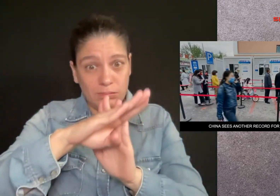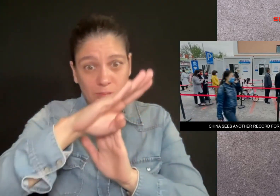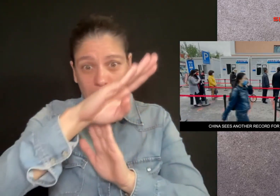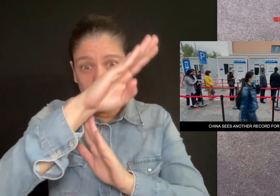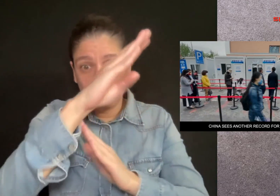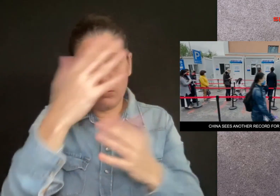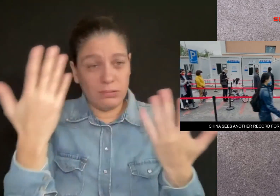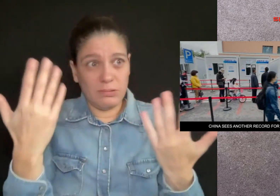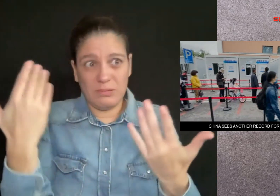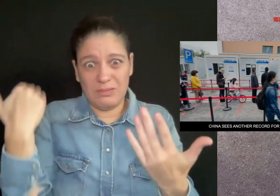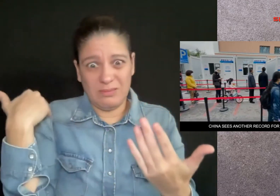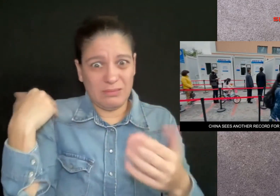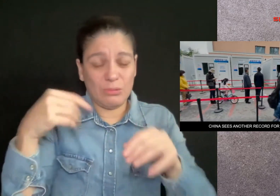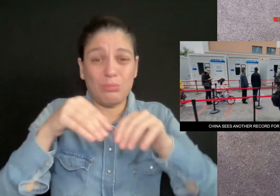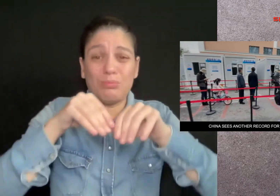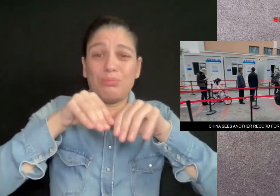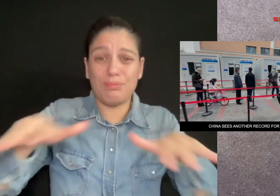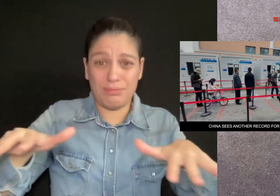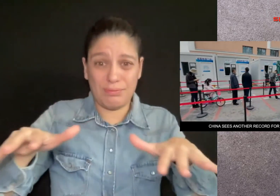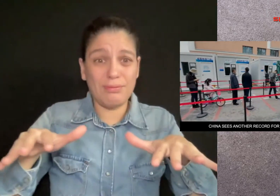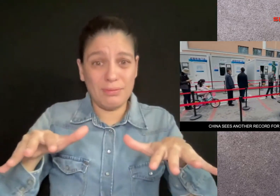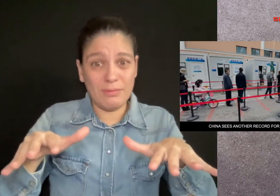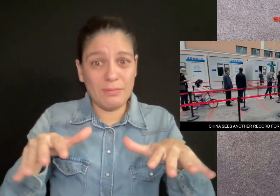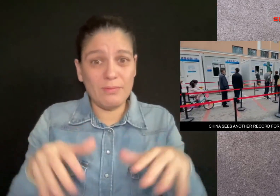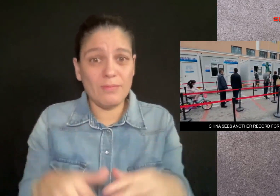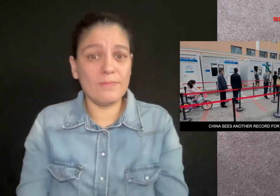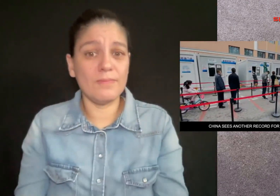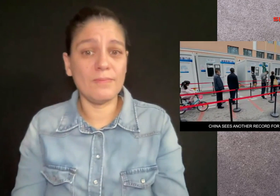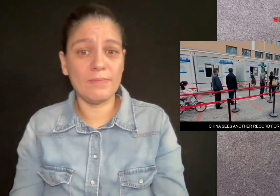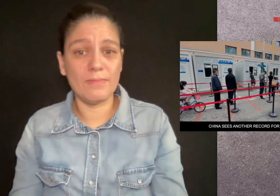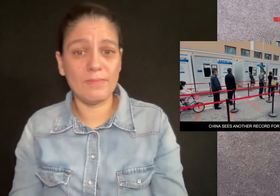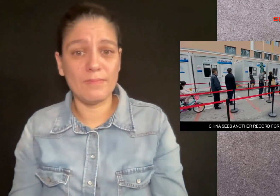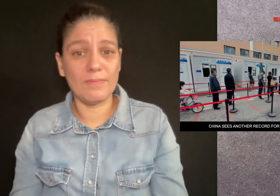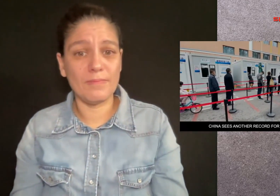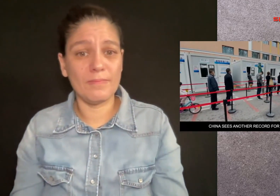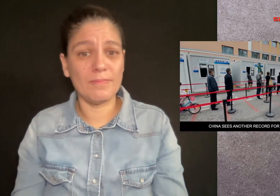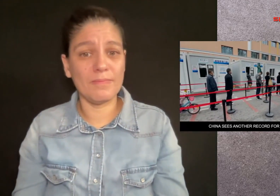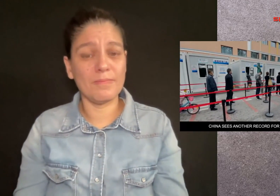these numbers are higher than the official figures that were reported from the start